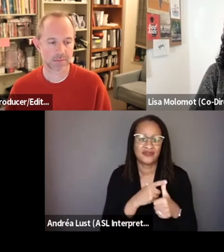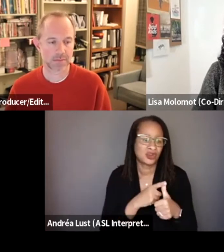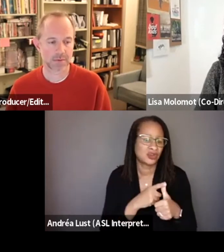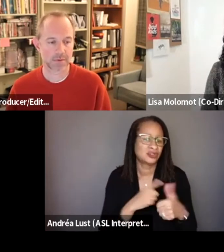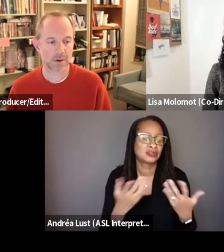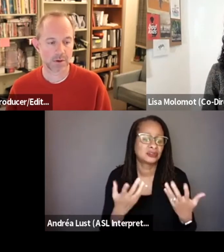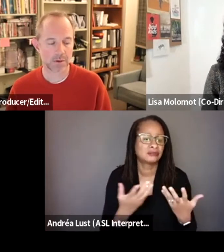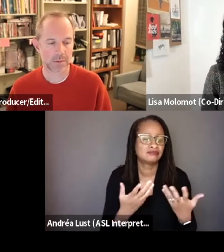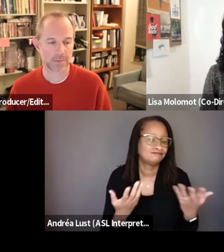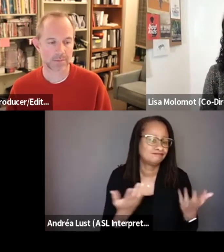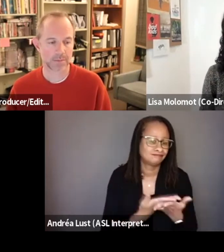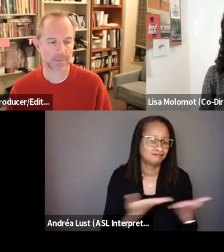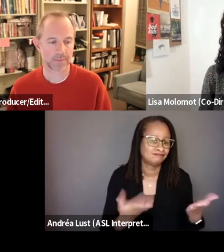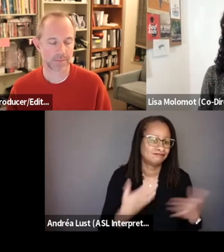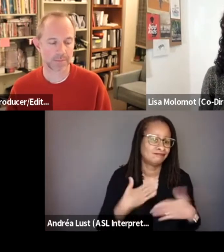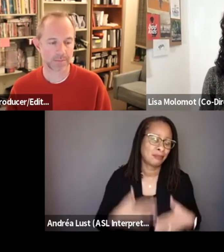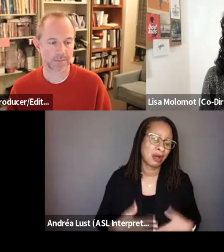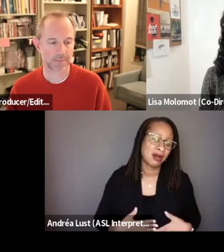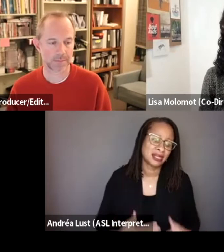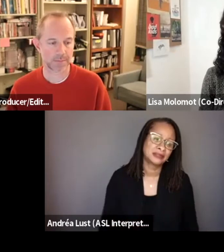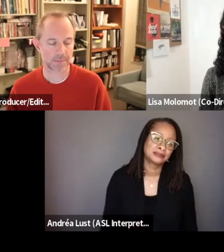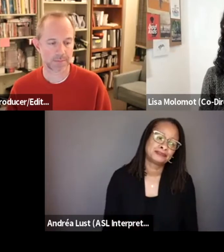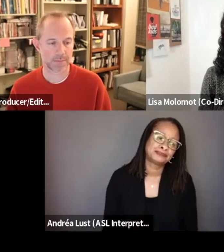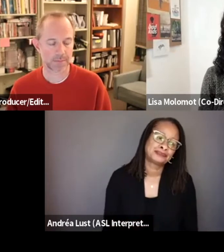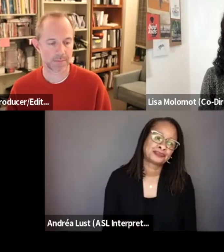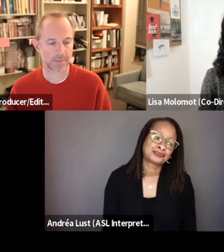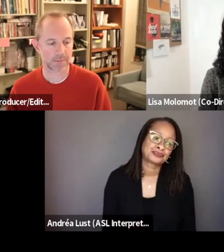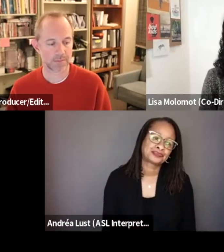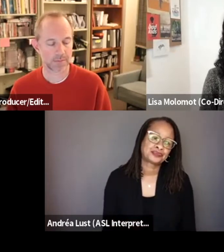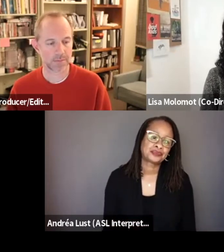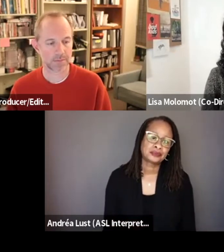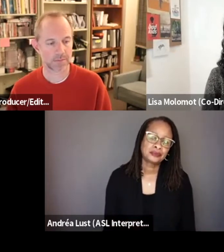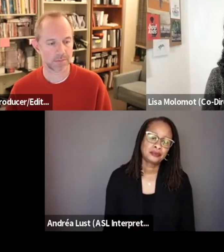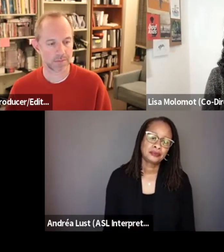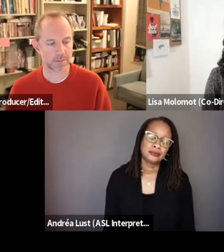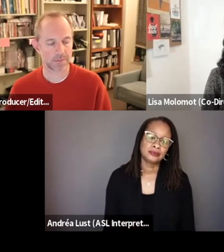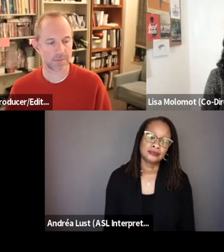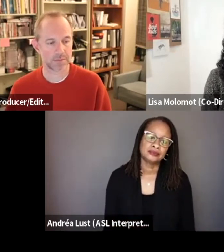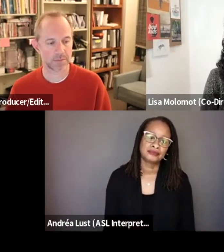Yeah. You know, initially, with the first cuts of the film,